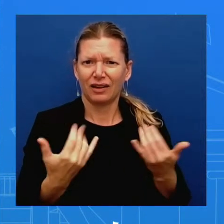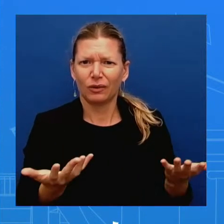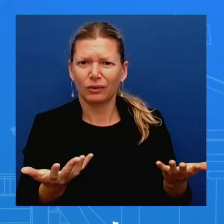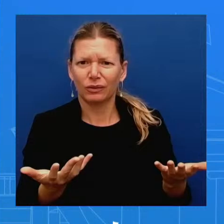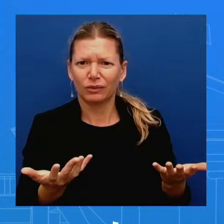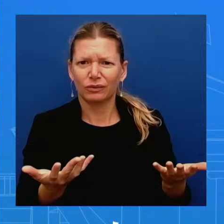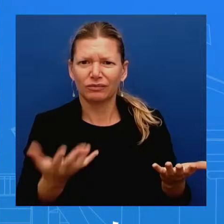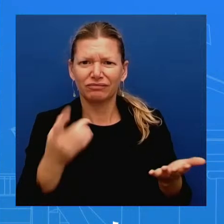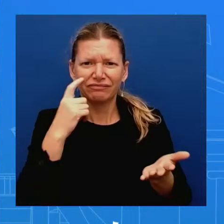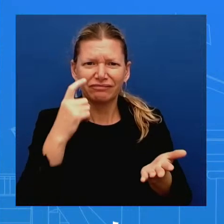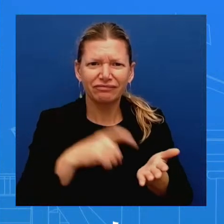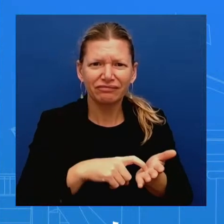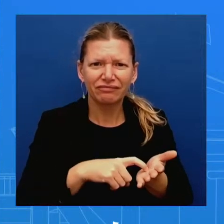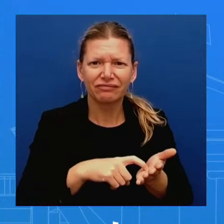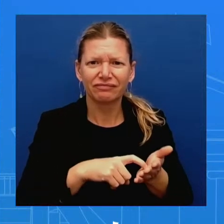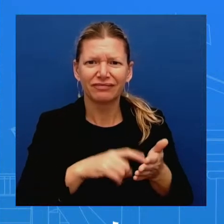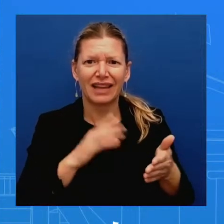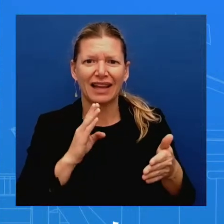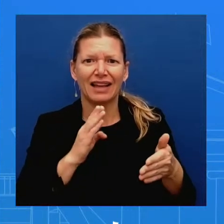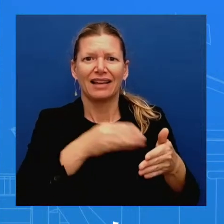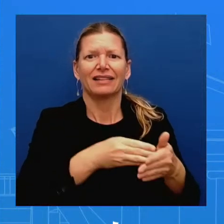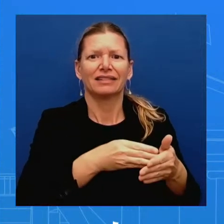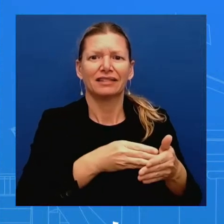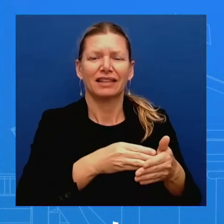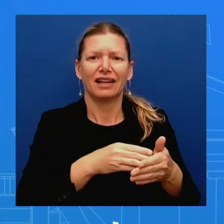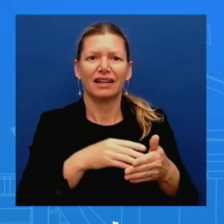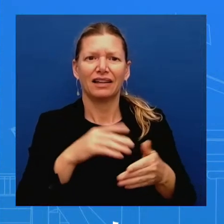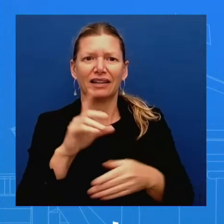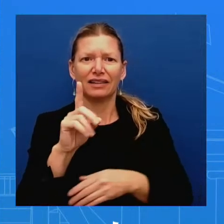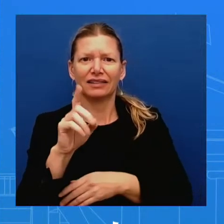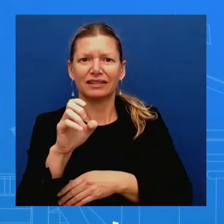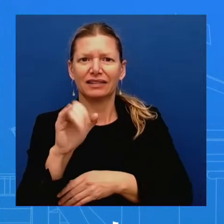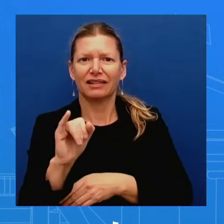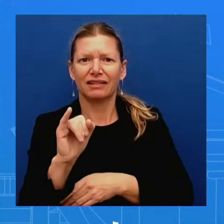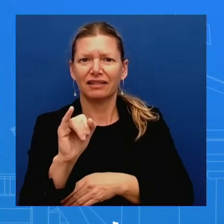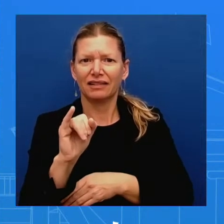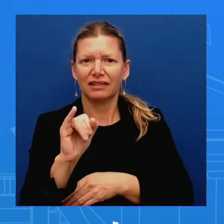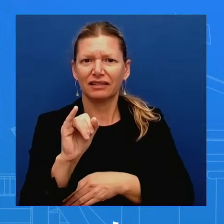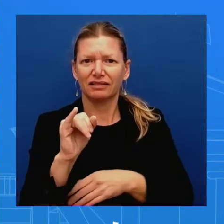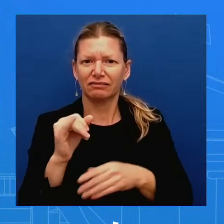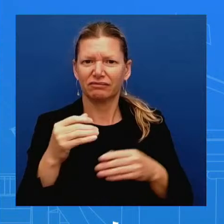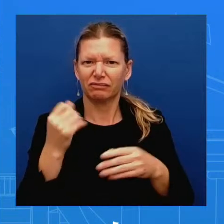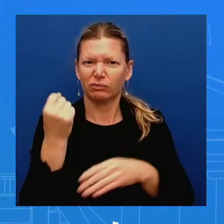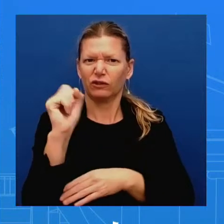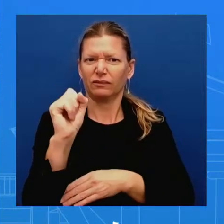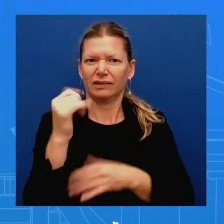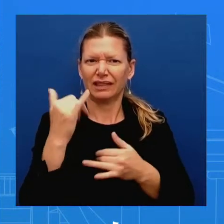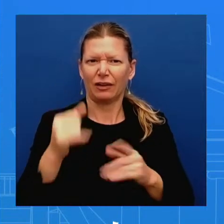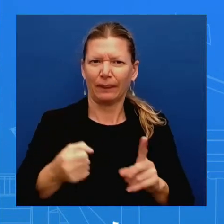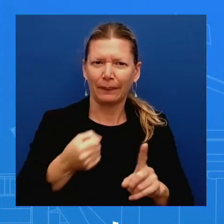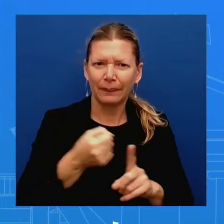that impacted schools, businesses, and even this administration's ability to implement some of these policies. Does the President believe that he has leaned